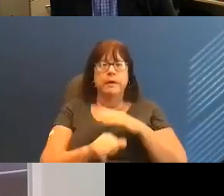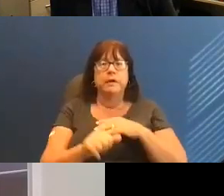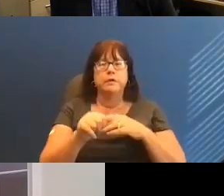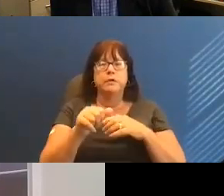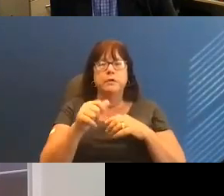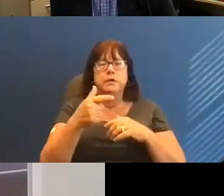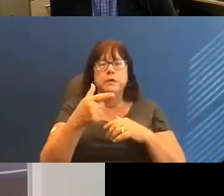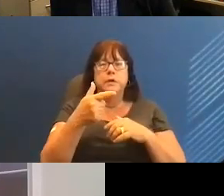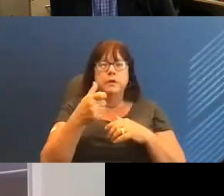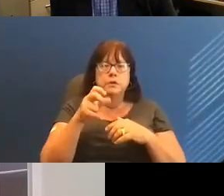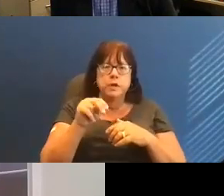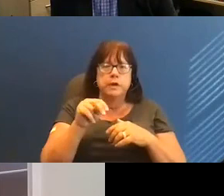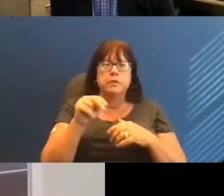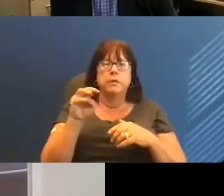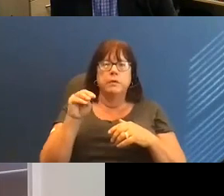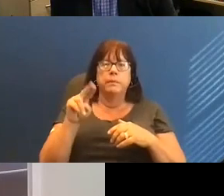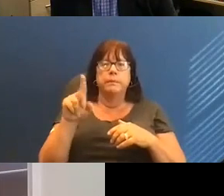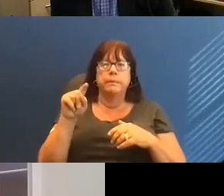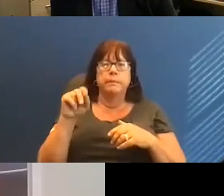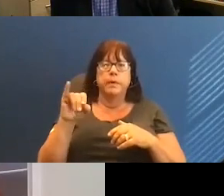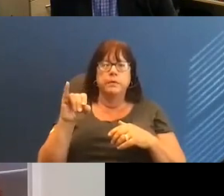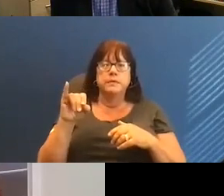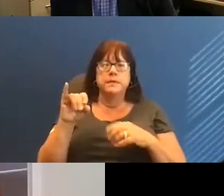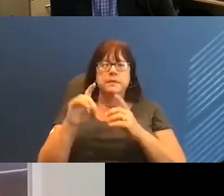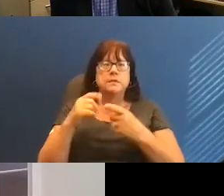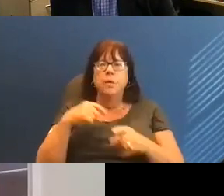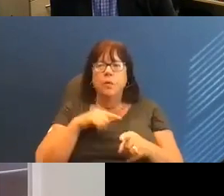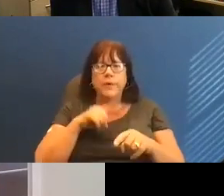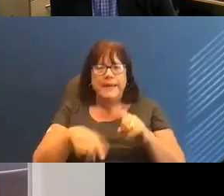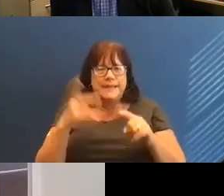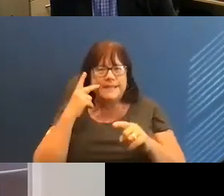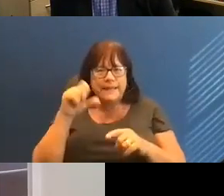OER, so when you go to another screen we're not able to see that, we're only seeing the power